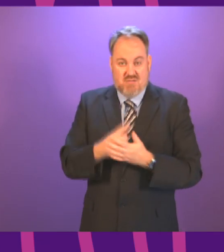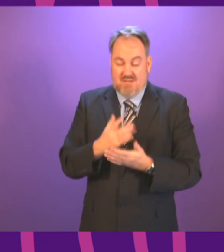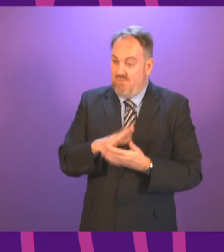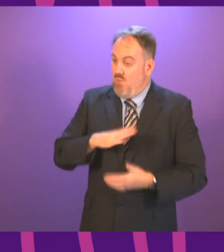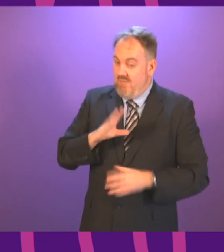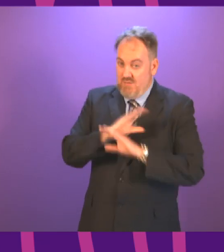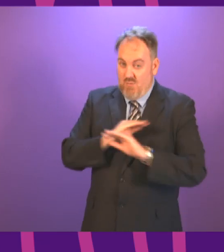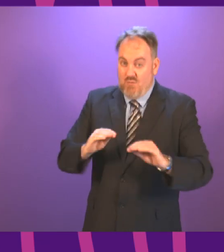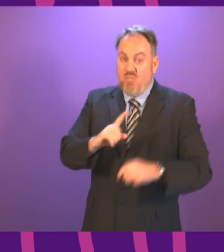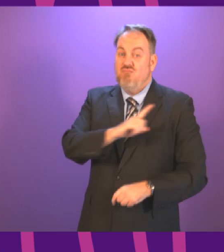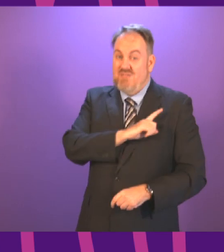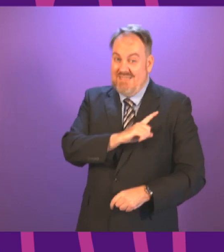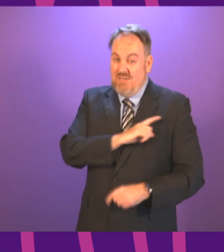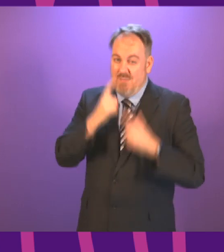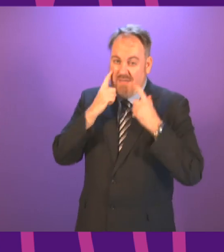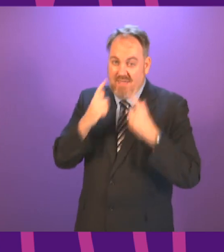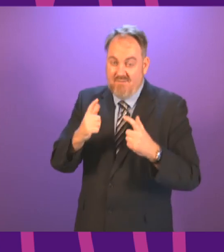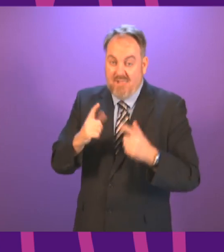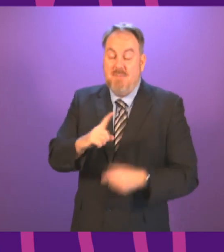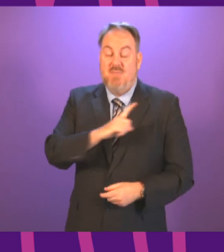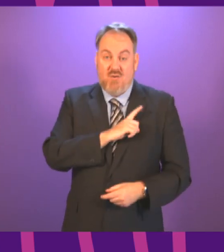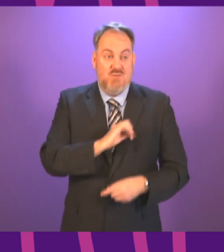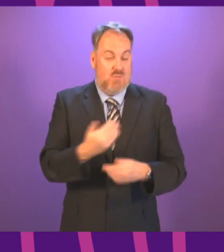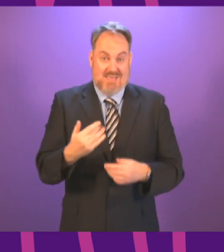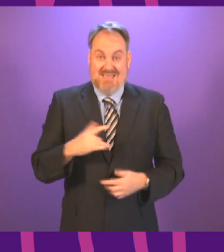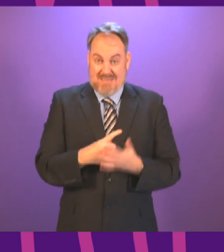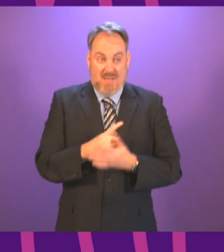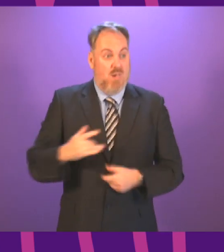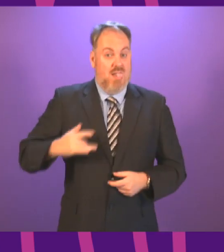that the reason we need to be extra cautious is to do with saving lives and protecting